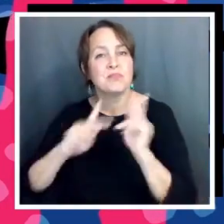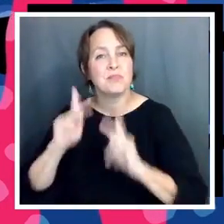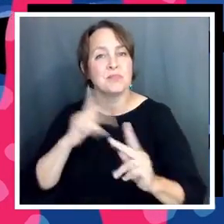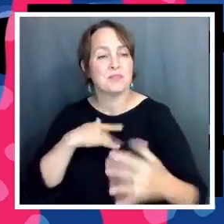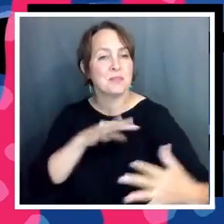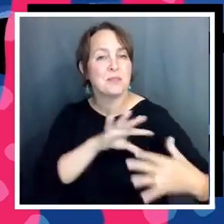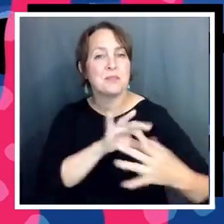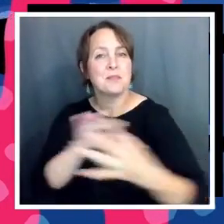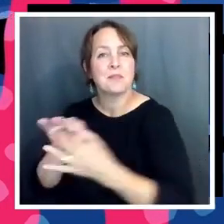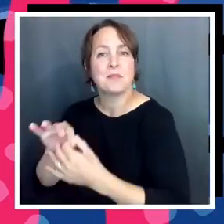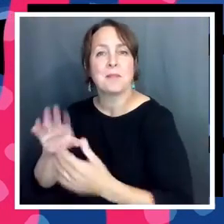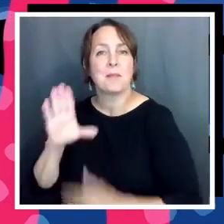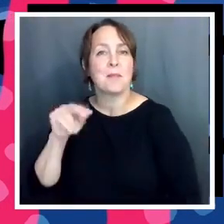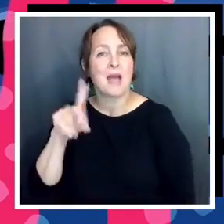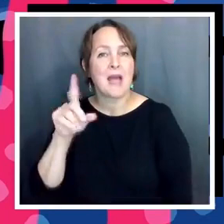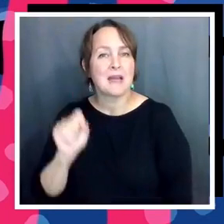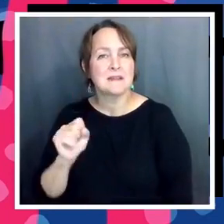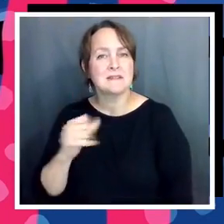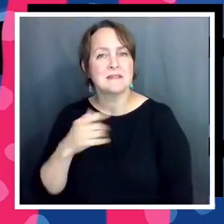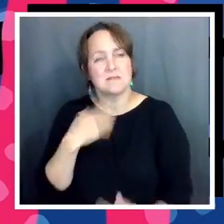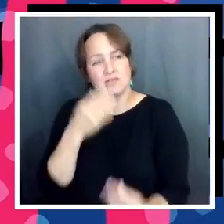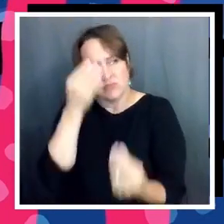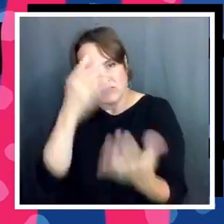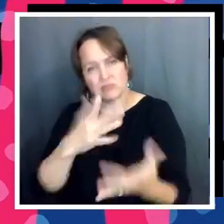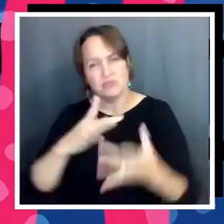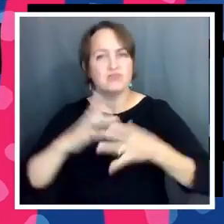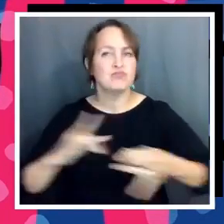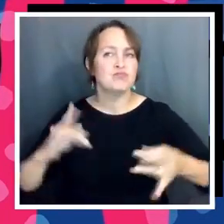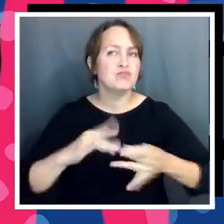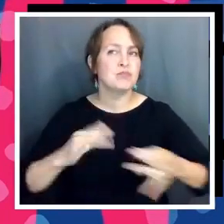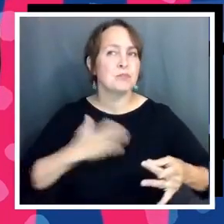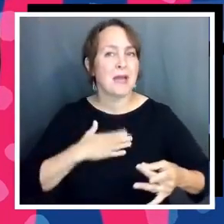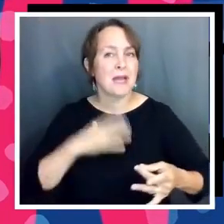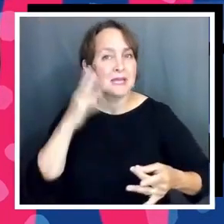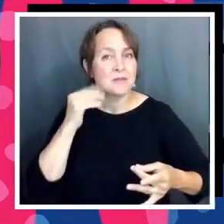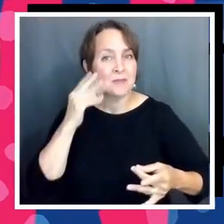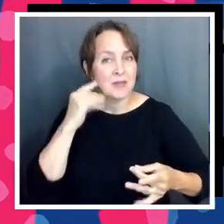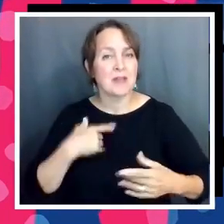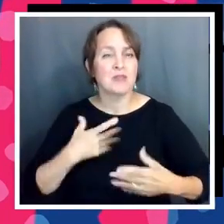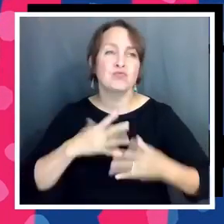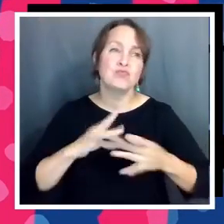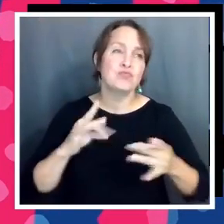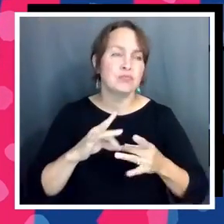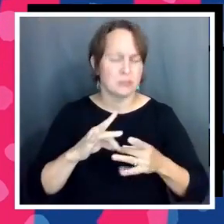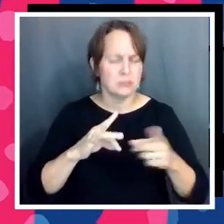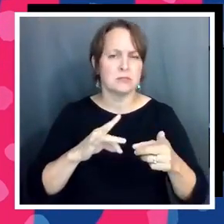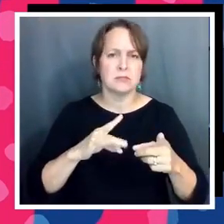THININTHTHATAVAVININ..